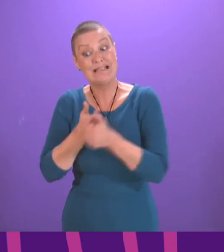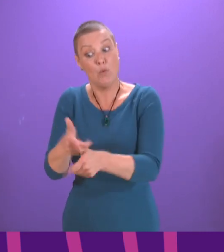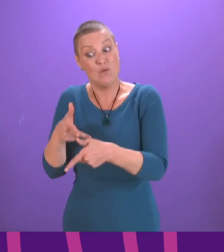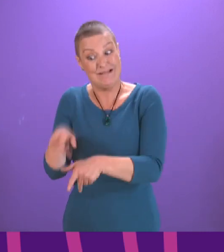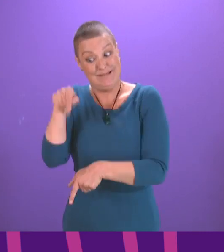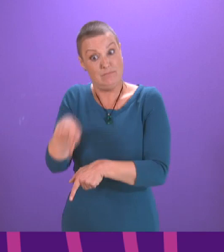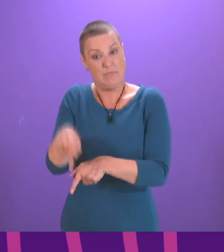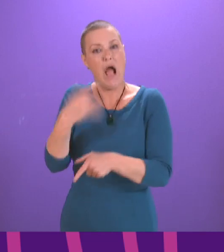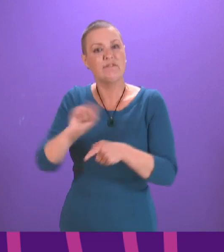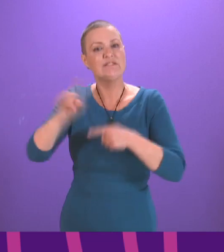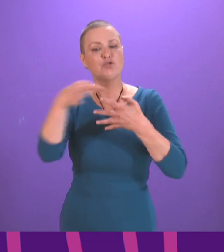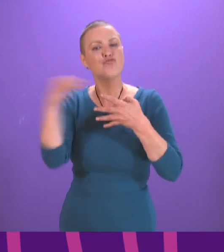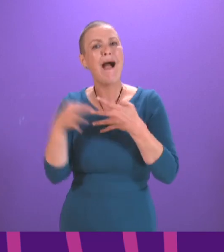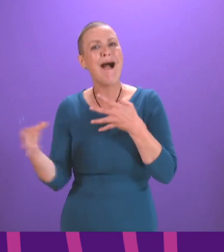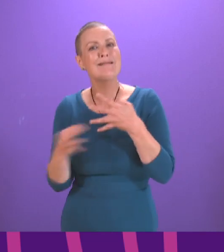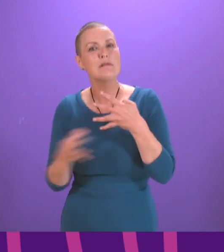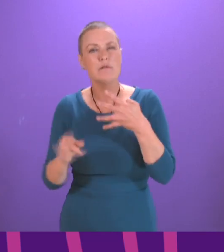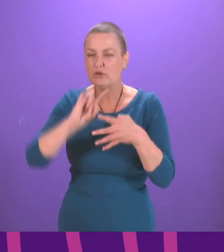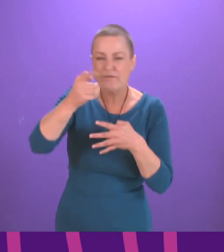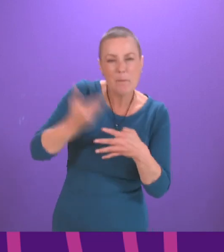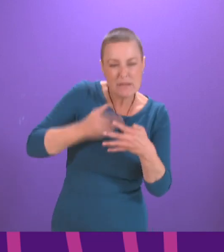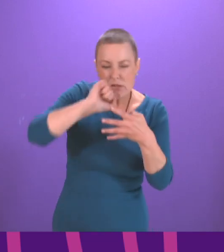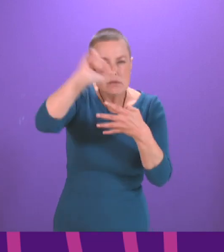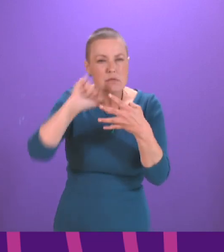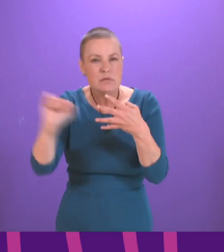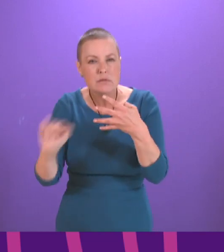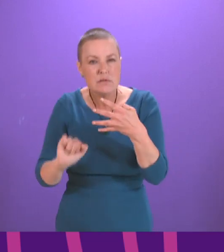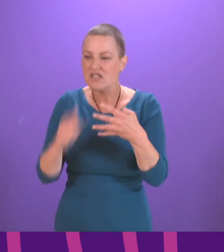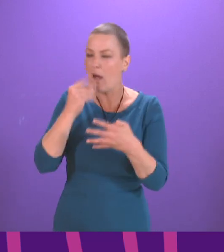having different strands for businesses that are required to close and those that are not.